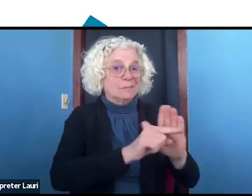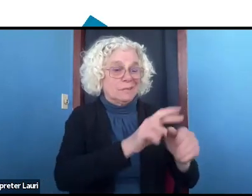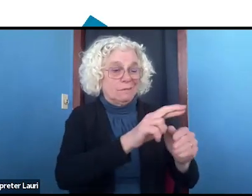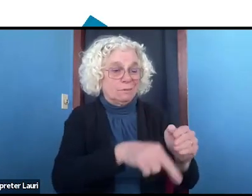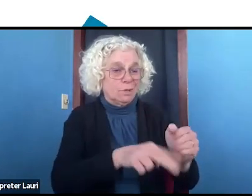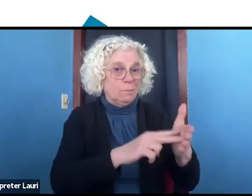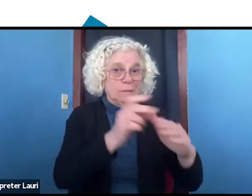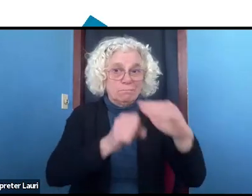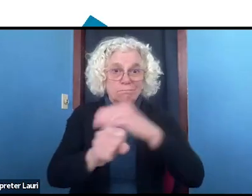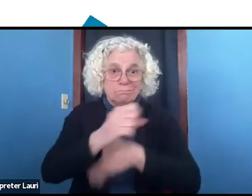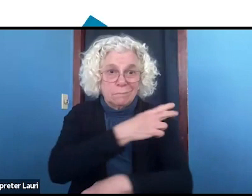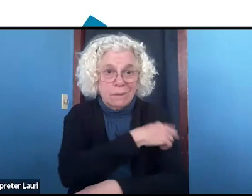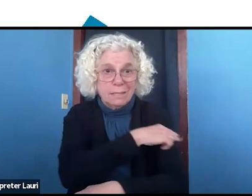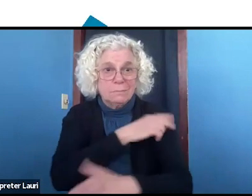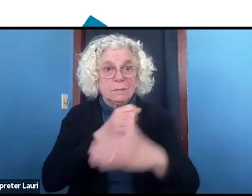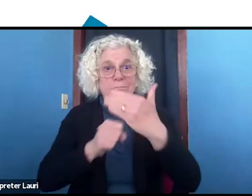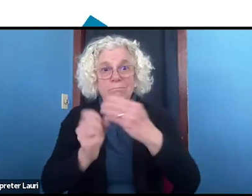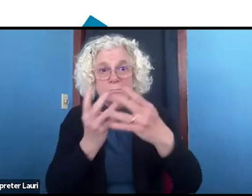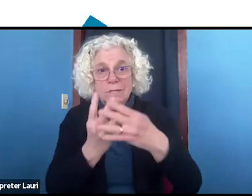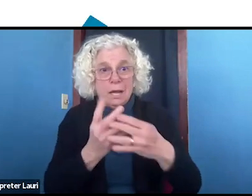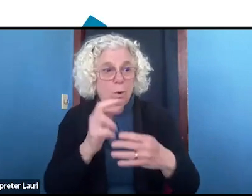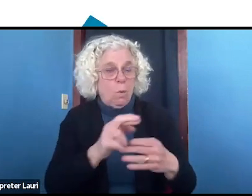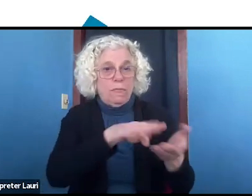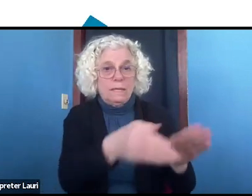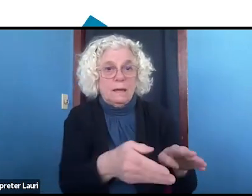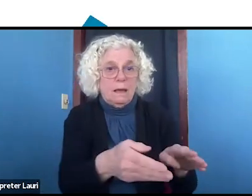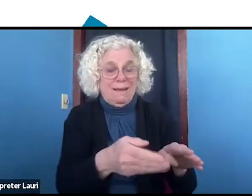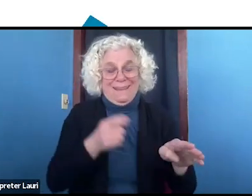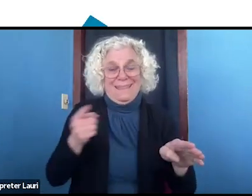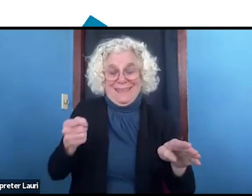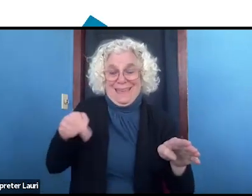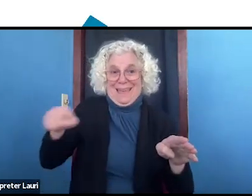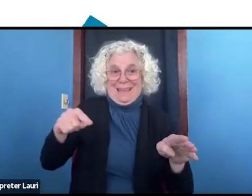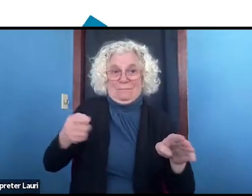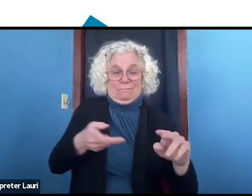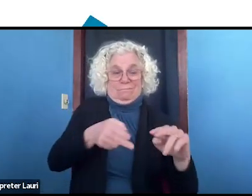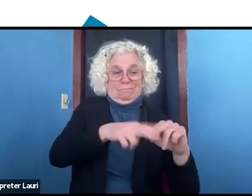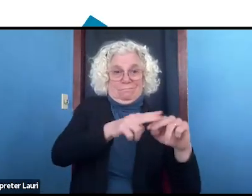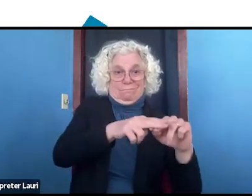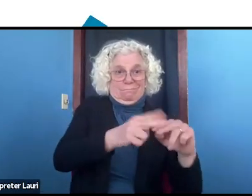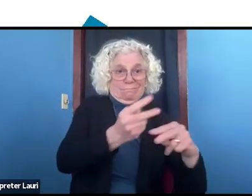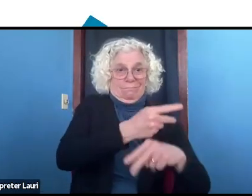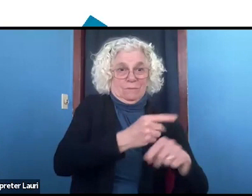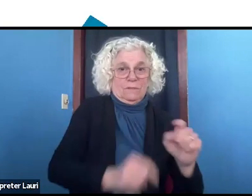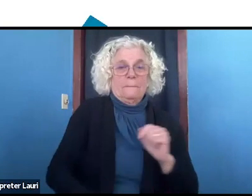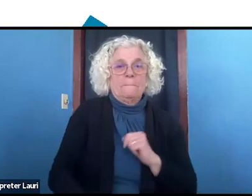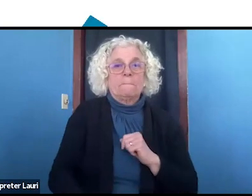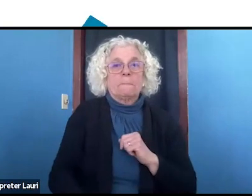incarceration, or even death increases. And we know that in events of hospitalization and incarceration